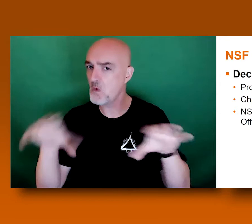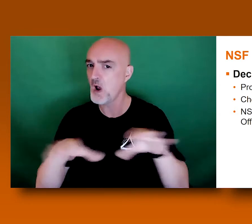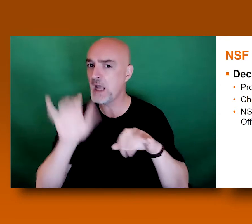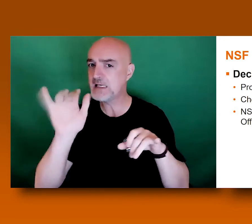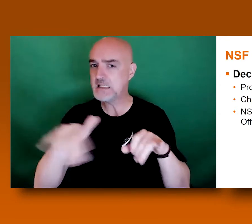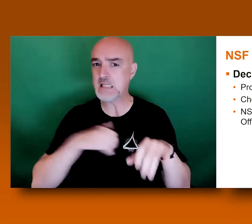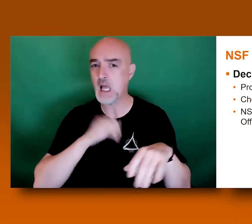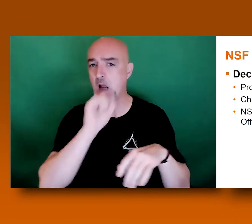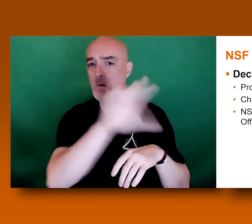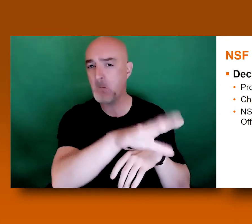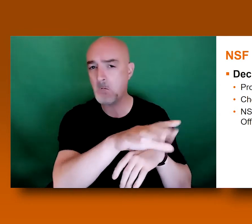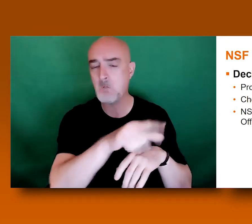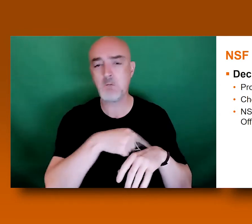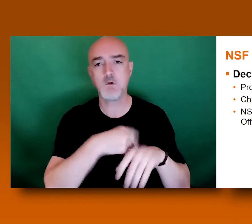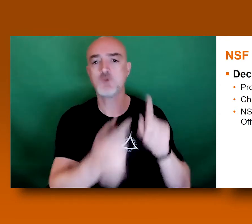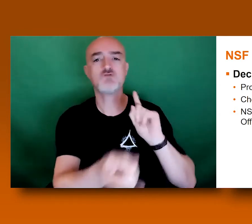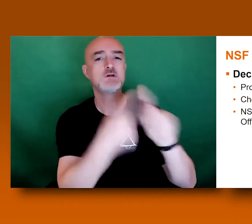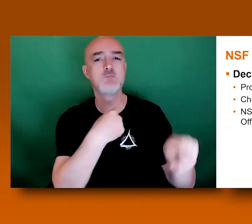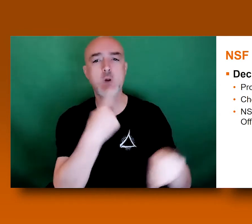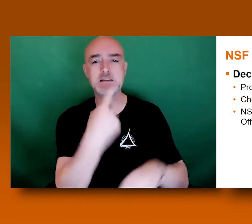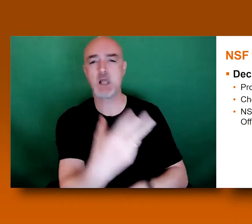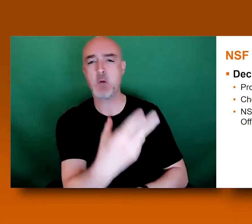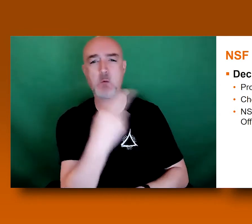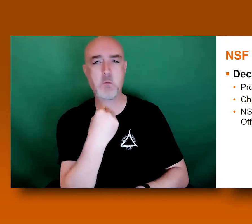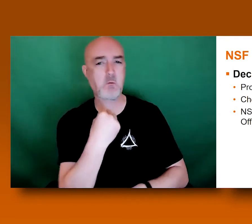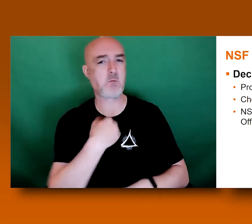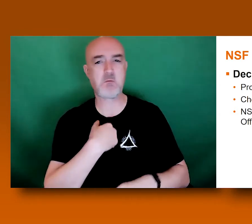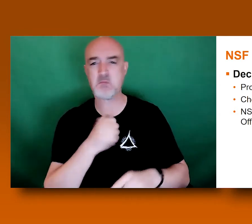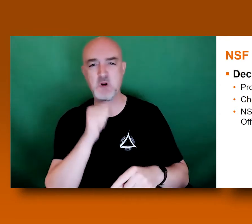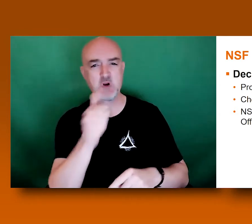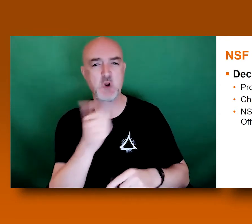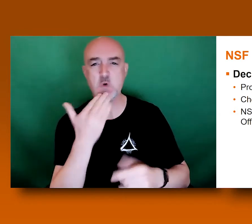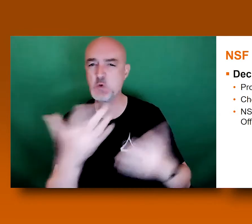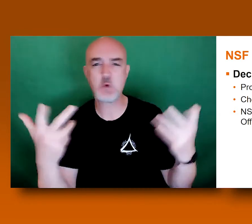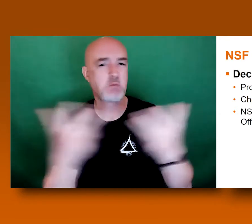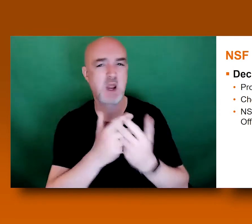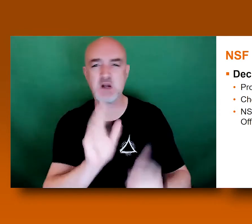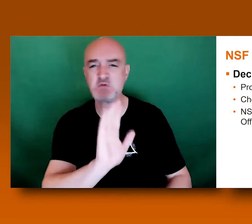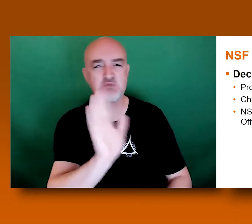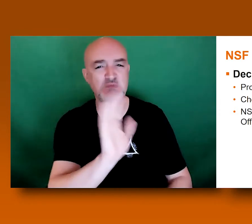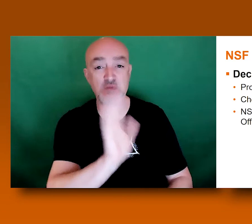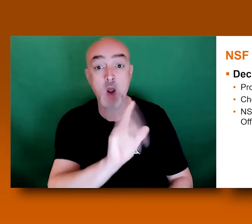I've done that myself before, and the respondent might tell me, "No, it's not a good match,